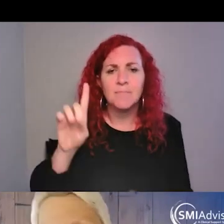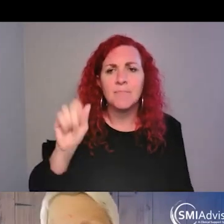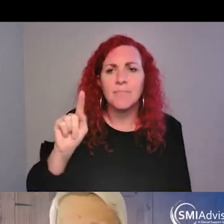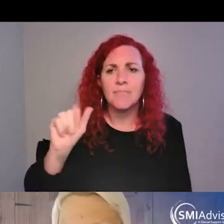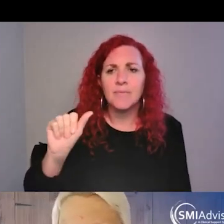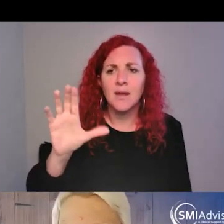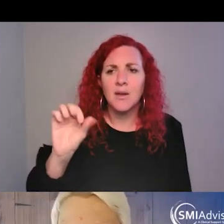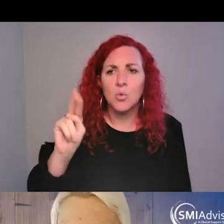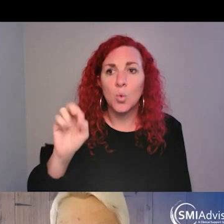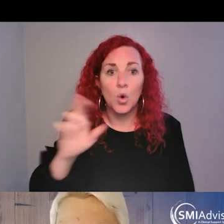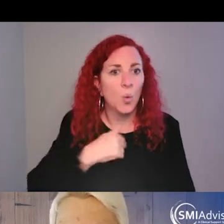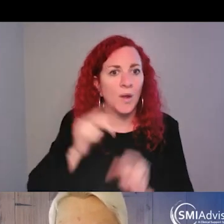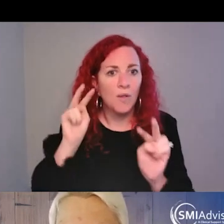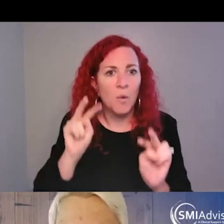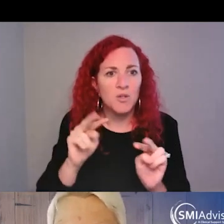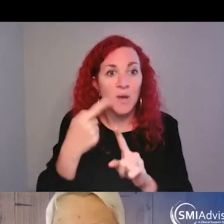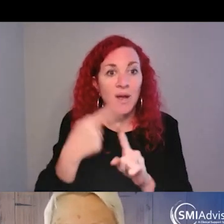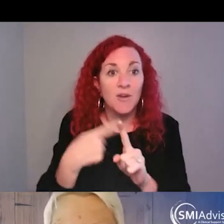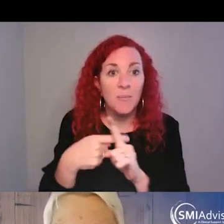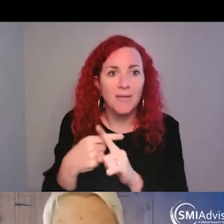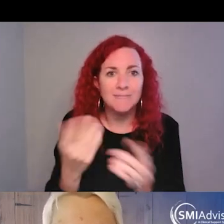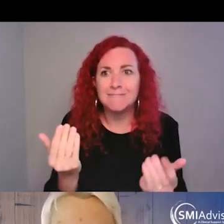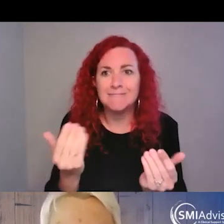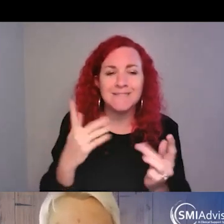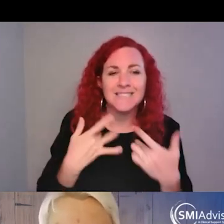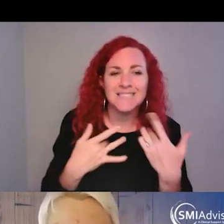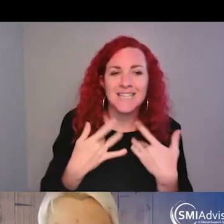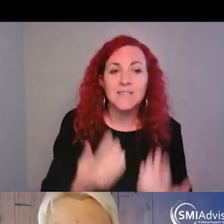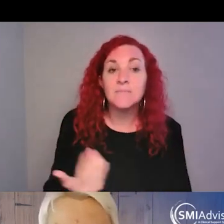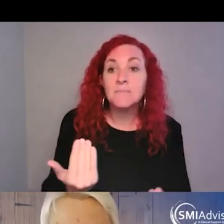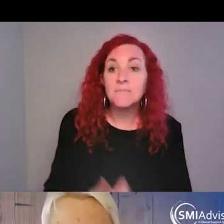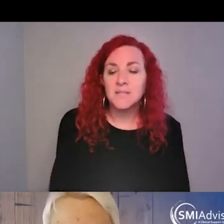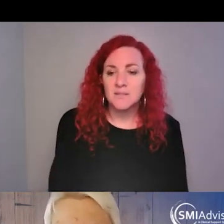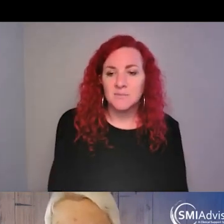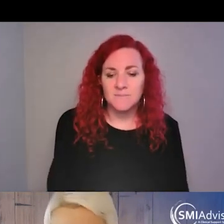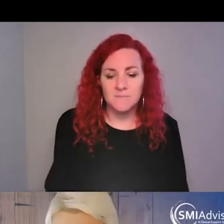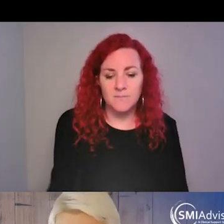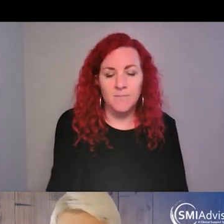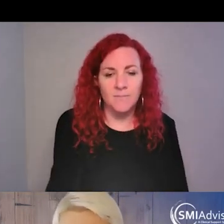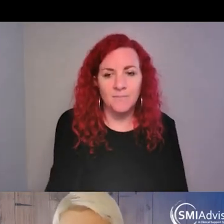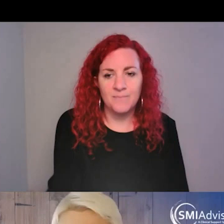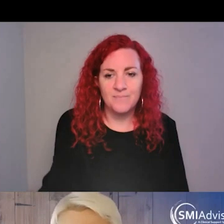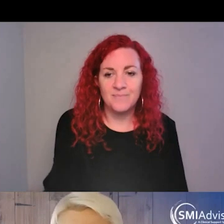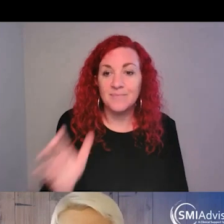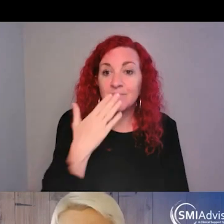TO EVERY MONTH. : GREAT. THANKS, AMY.